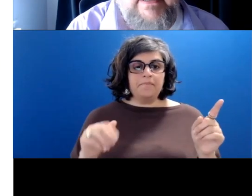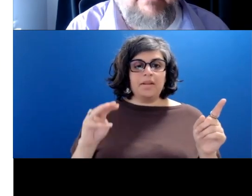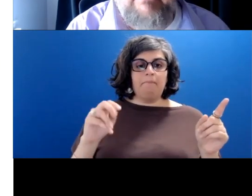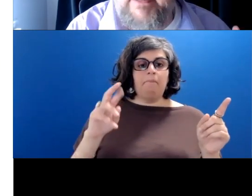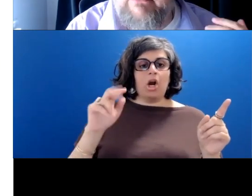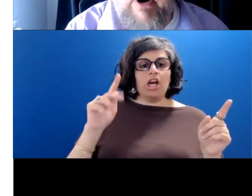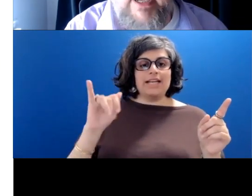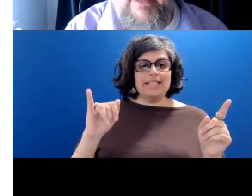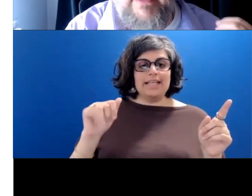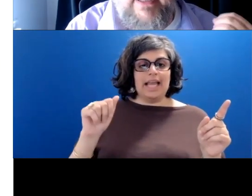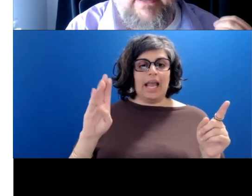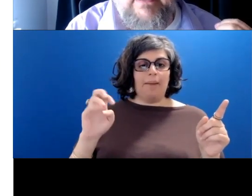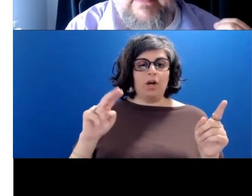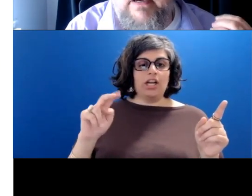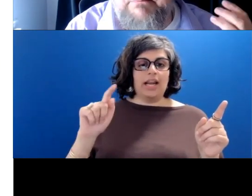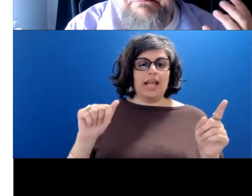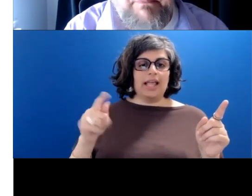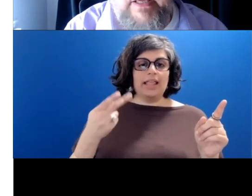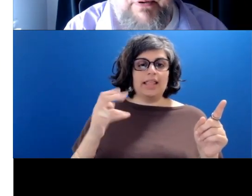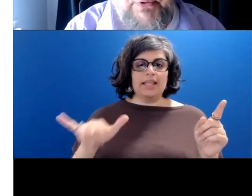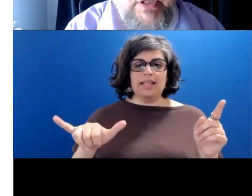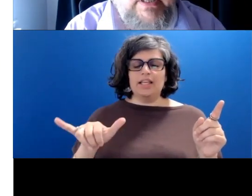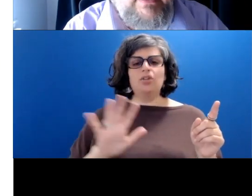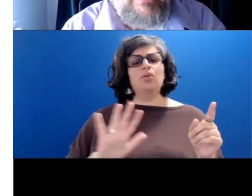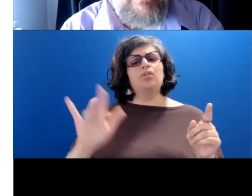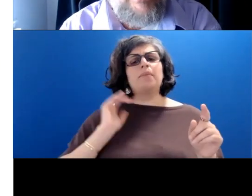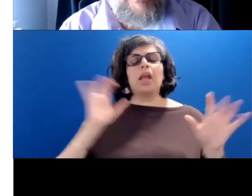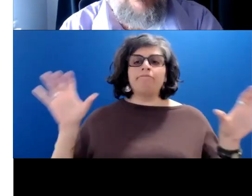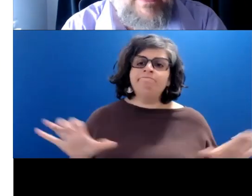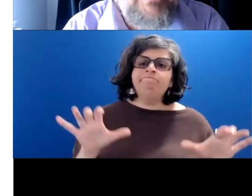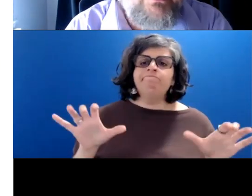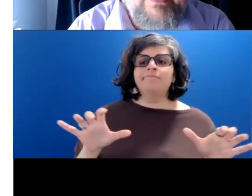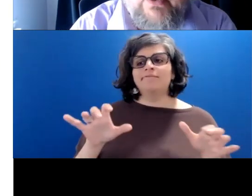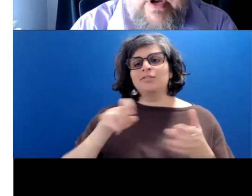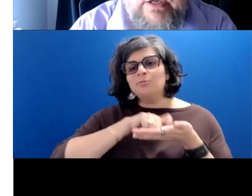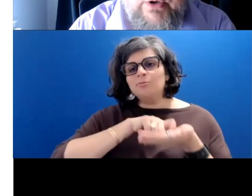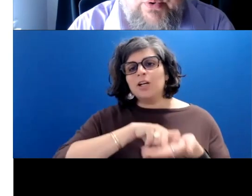in writing and in publishing has this really great quote.